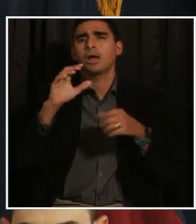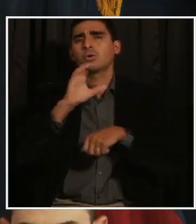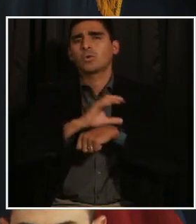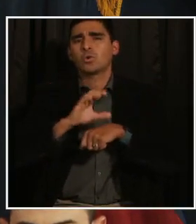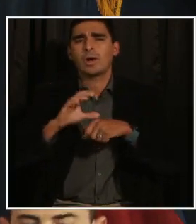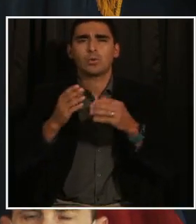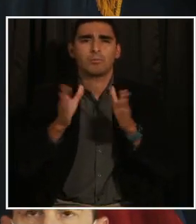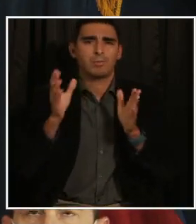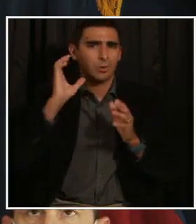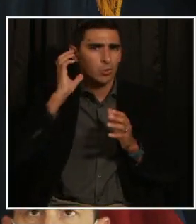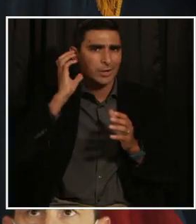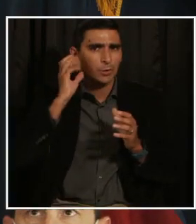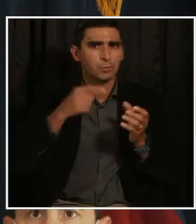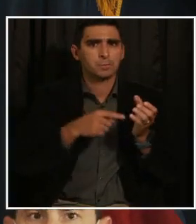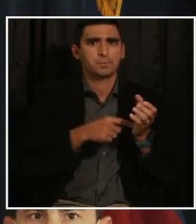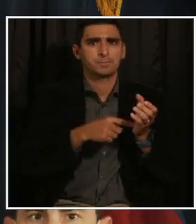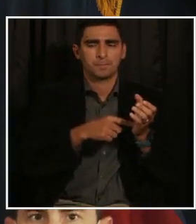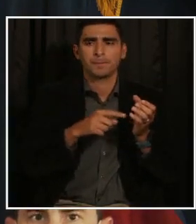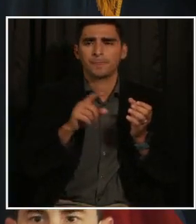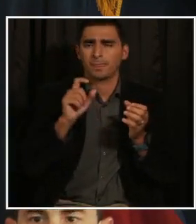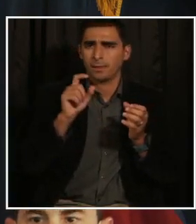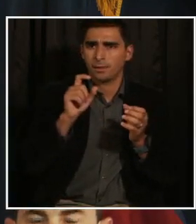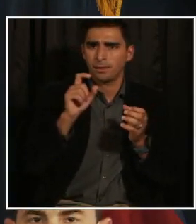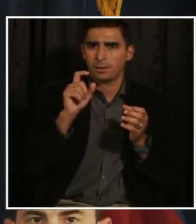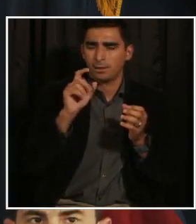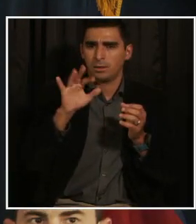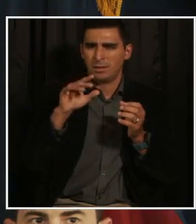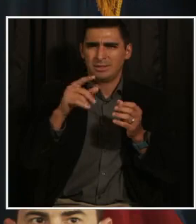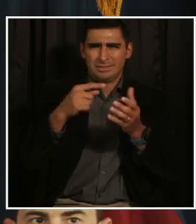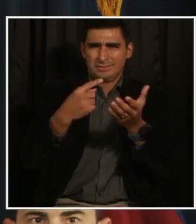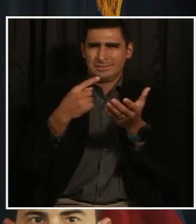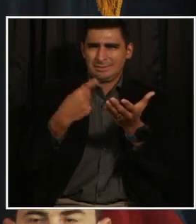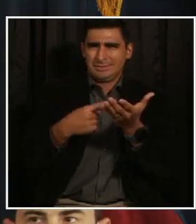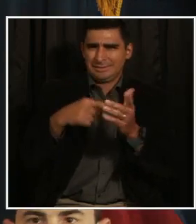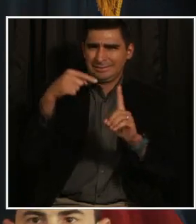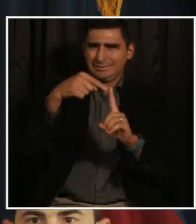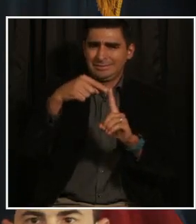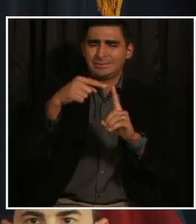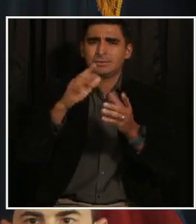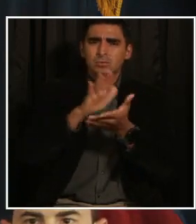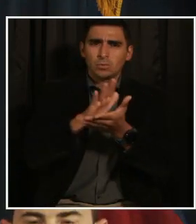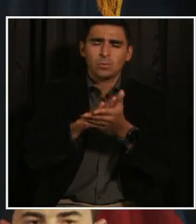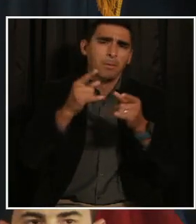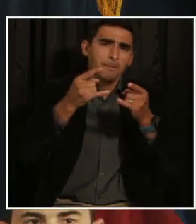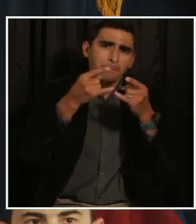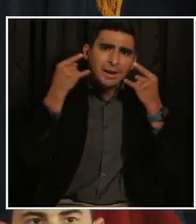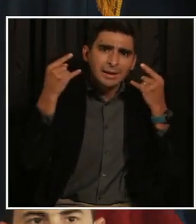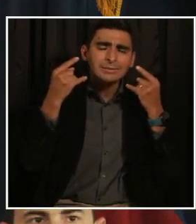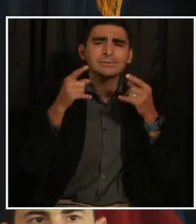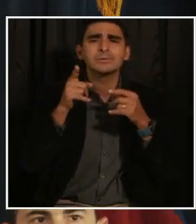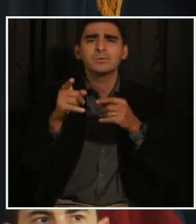on uh the school mask question you talked about uh protecting hospitals and hospital capacity